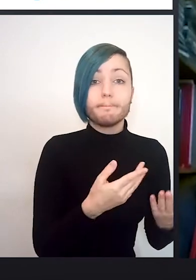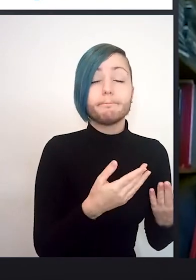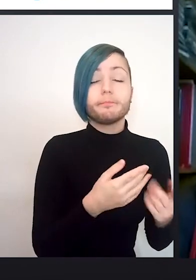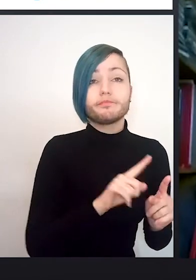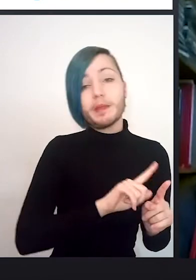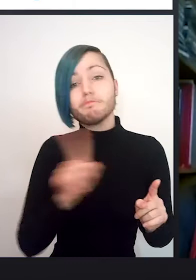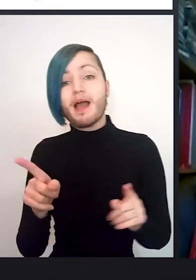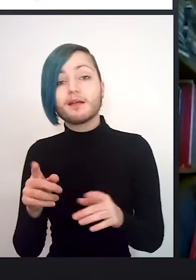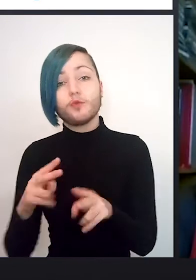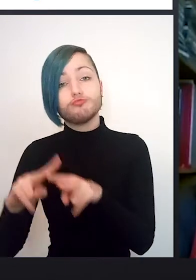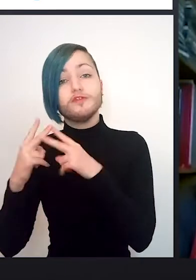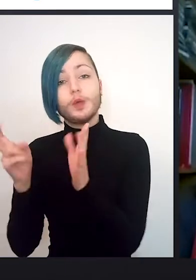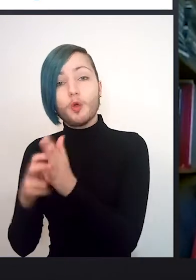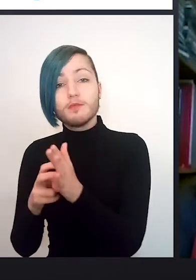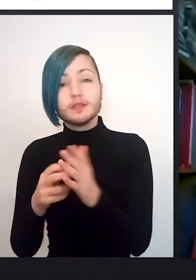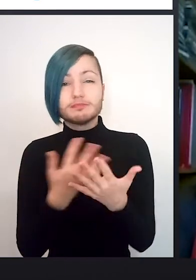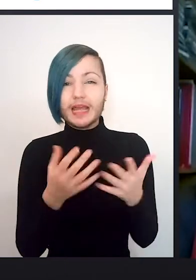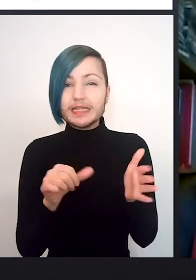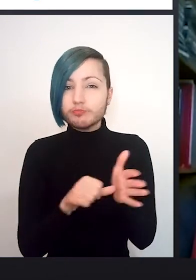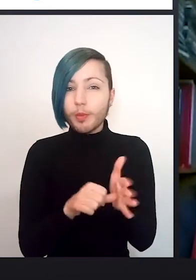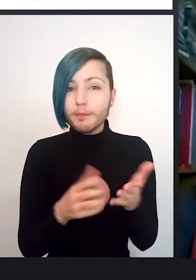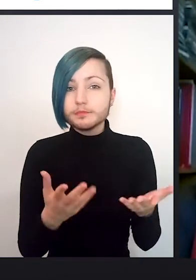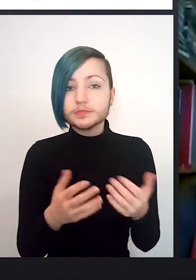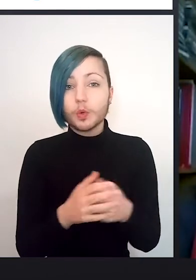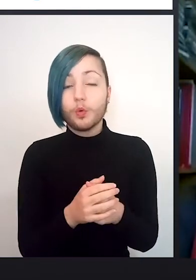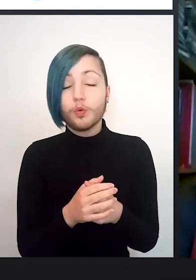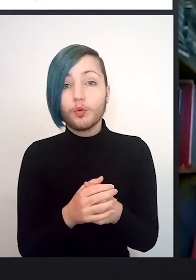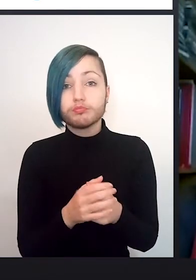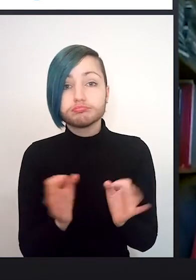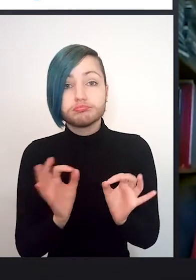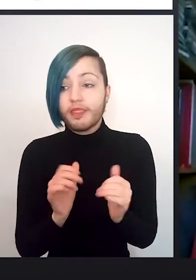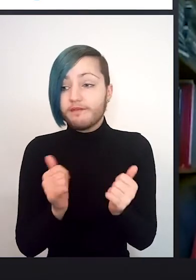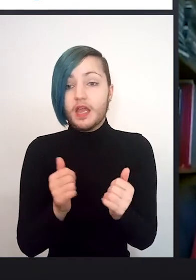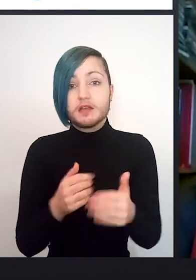did you have any problems in the run-up to your review or did you make it as far as your review?